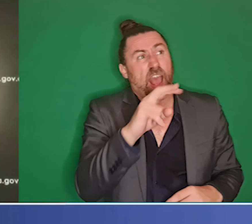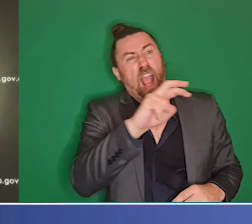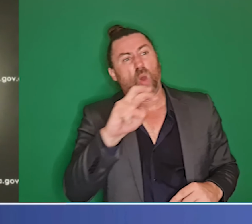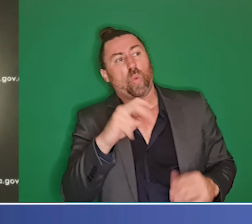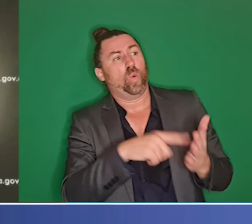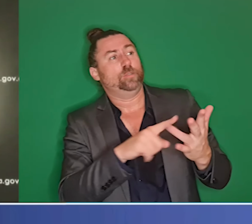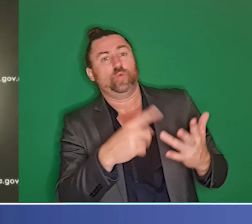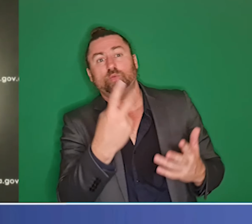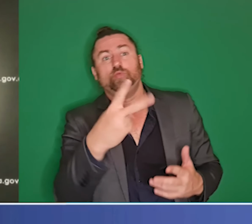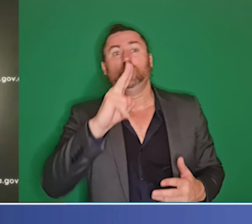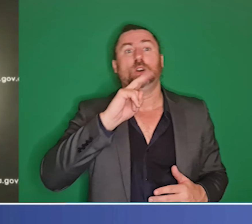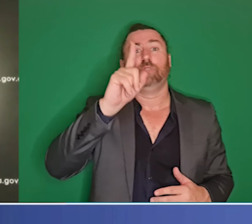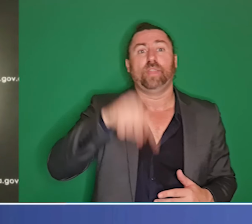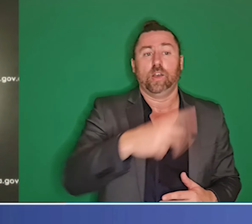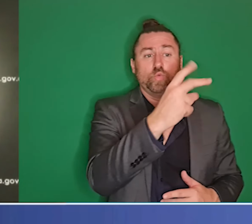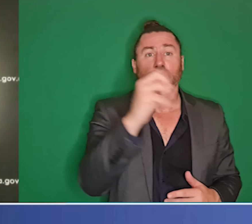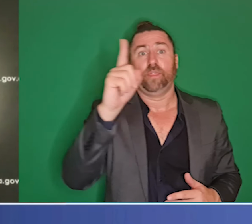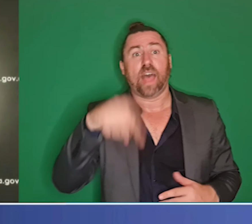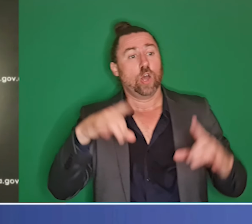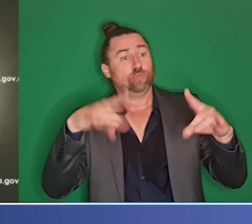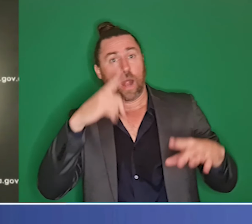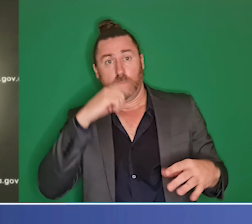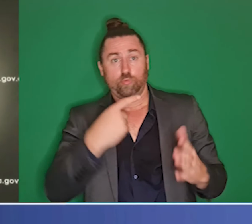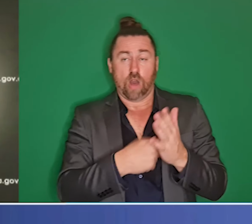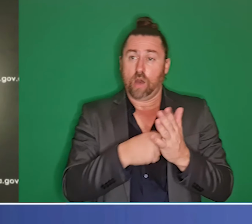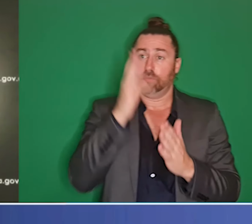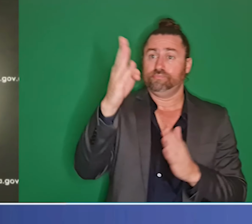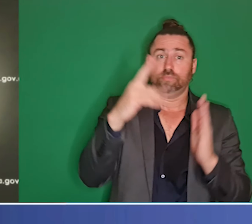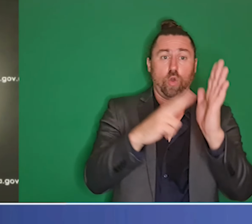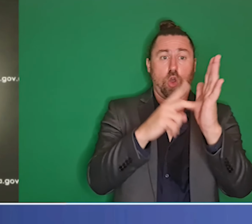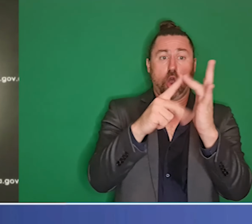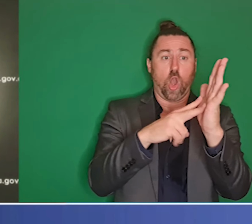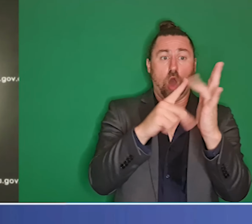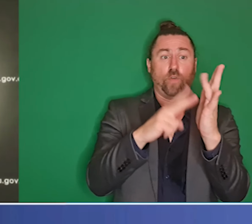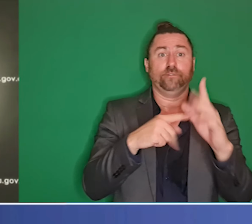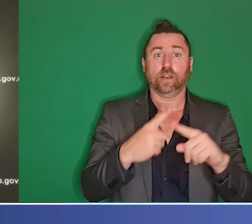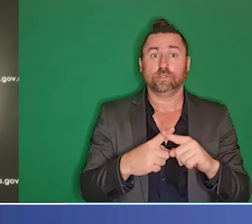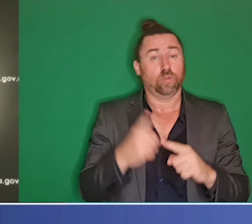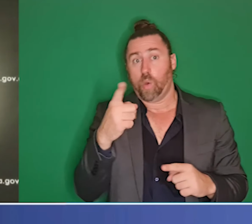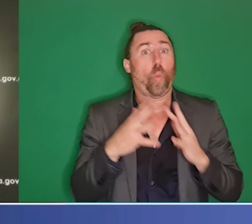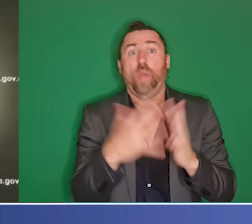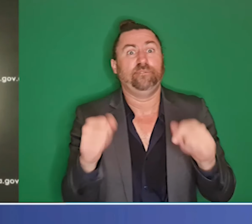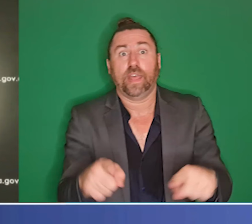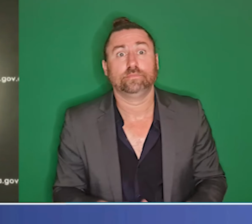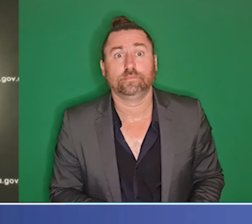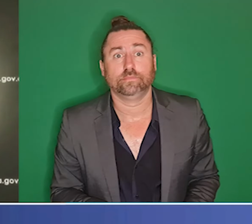have chosen not to be vaccinated but feel more comfortable, then that will have been significant. And those doses that we don't use,